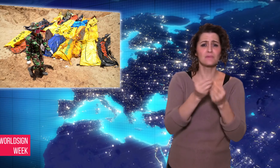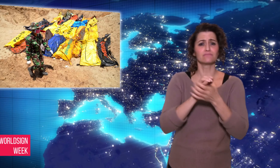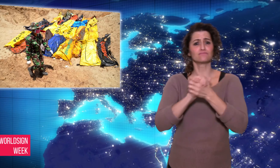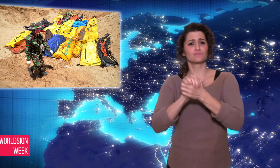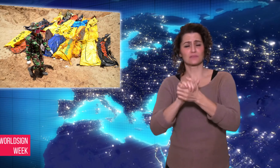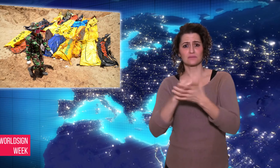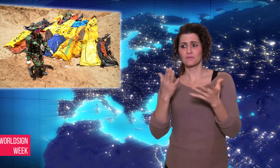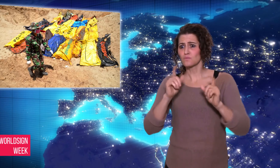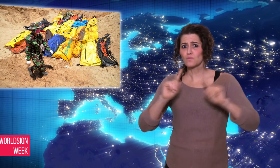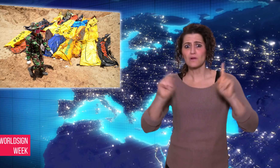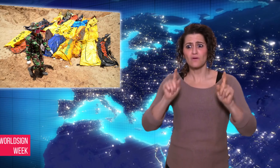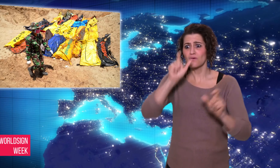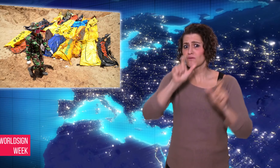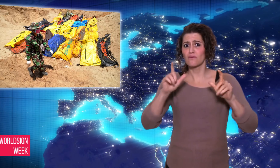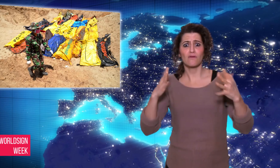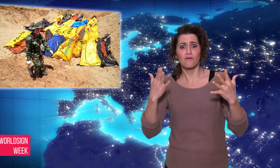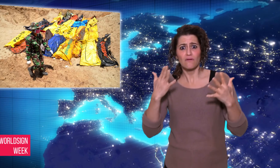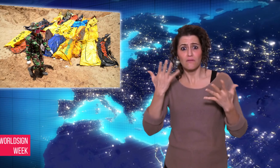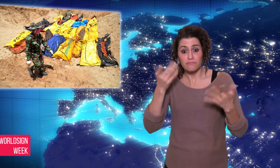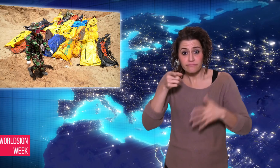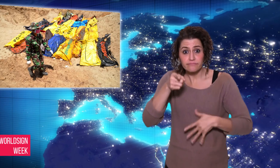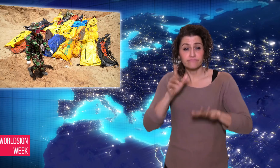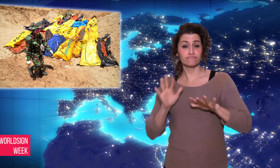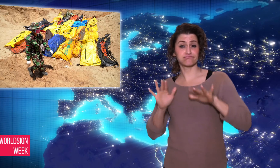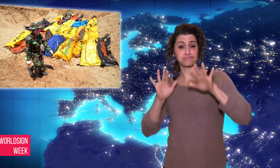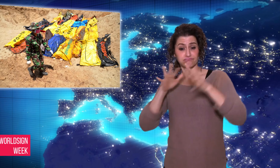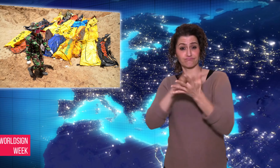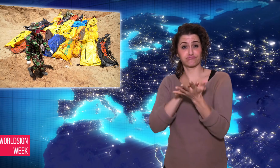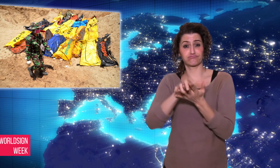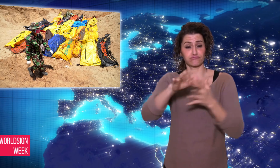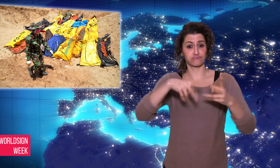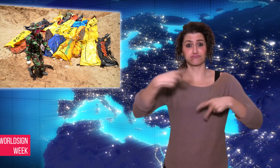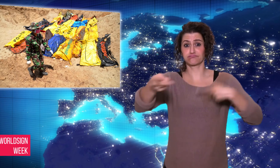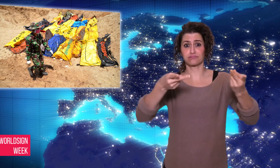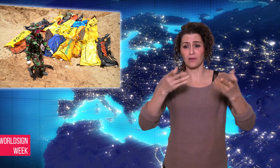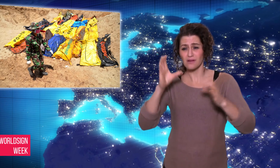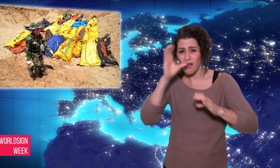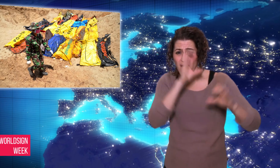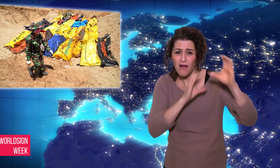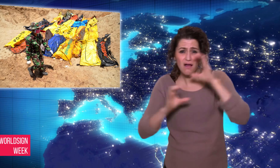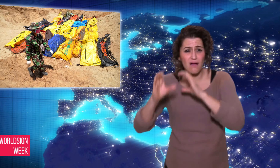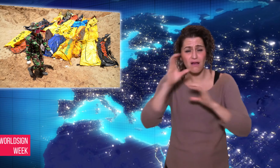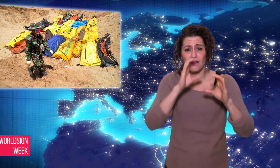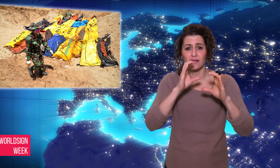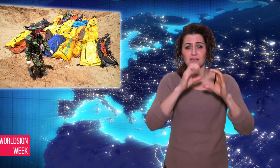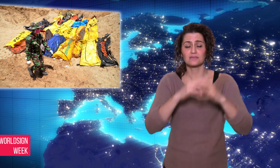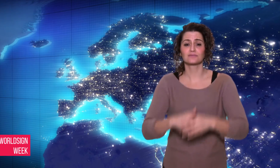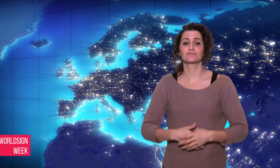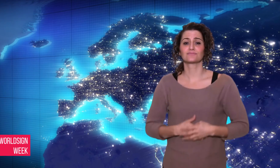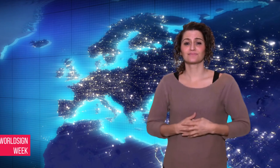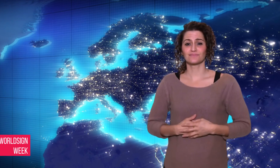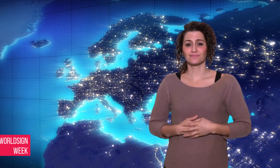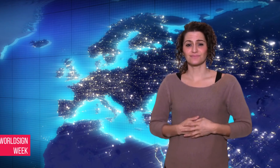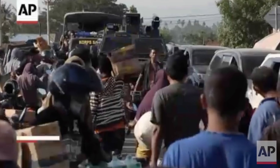ones swept away in the tsunami.